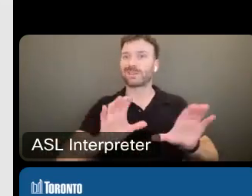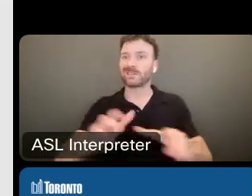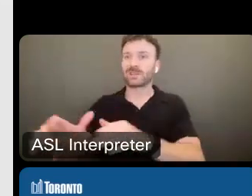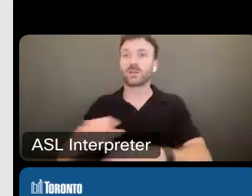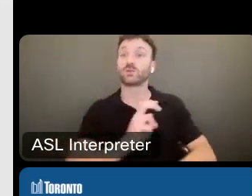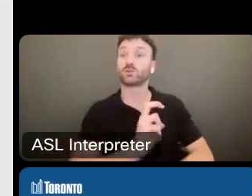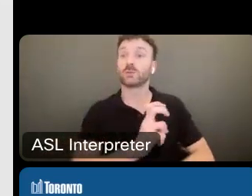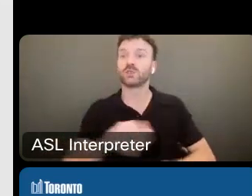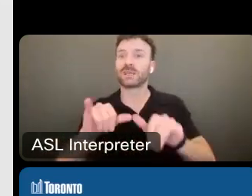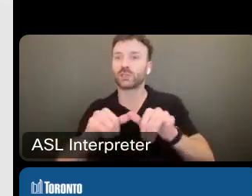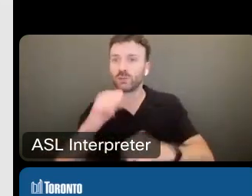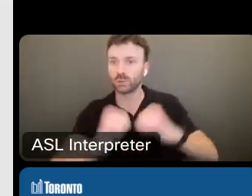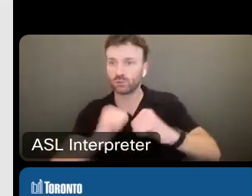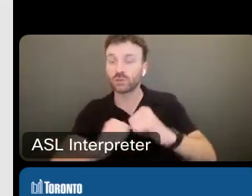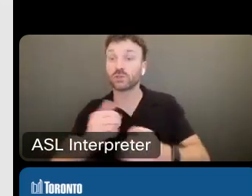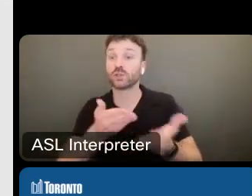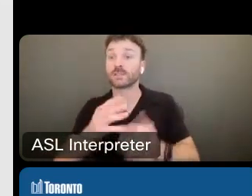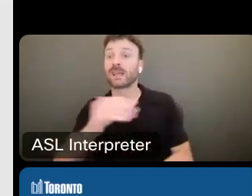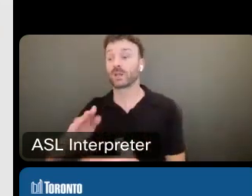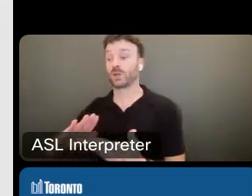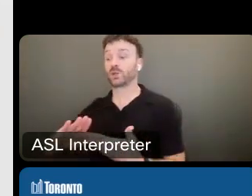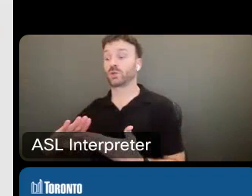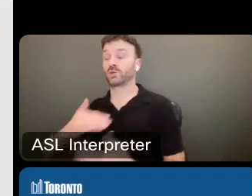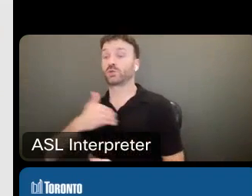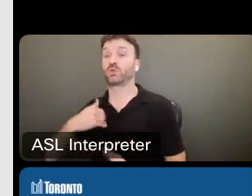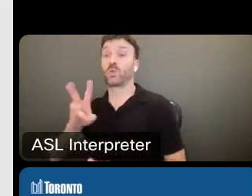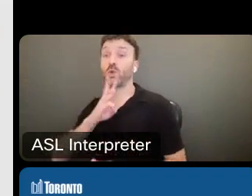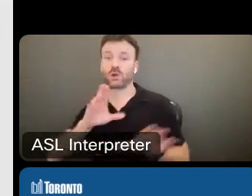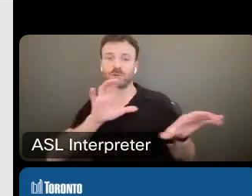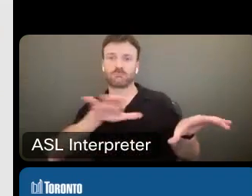and construction services and Toronto water would address this issue together.